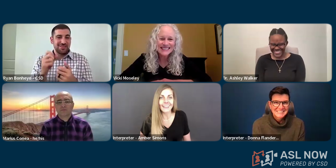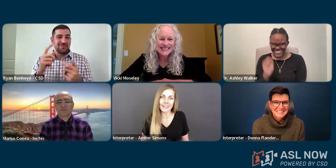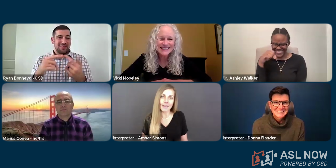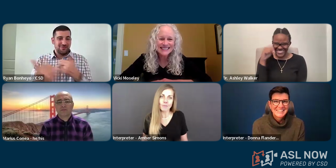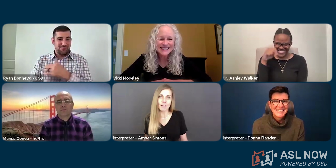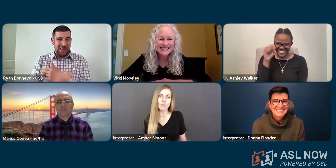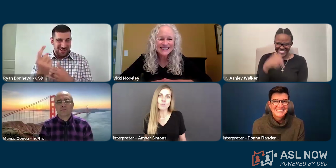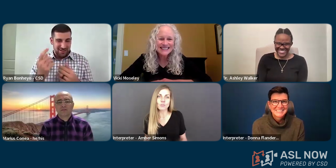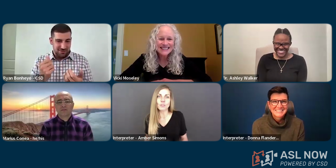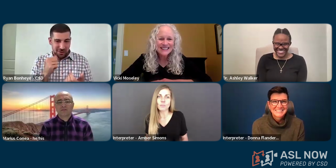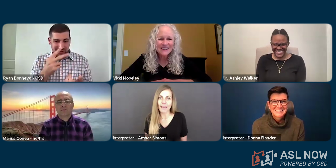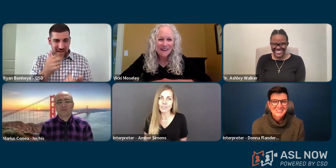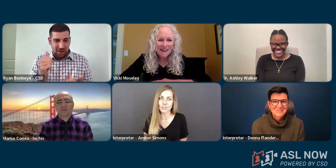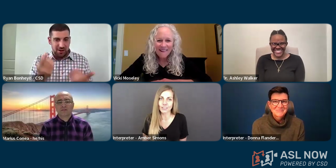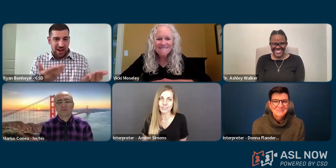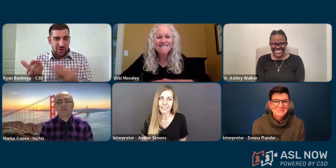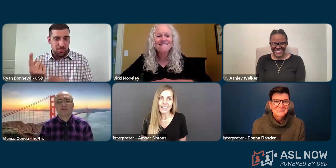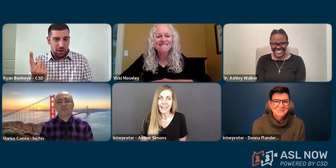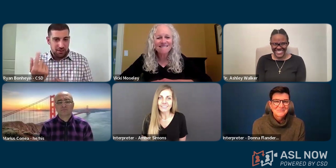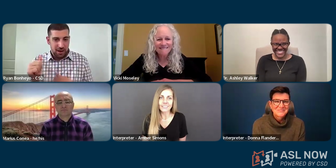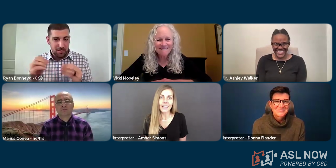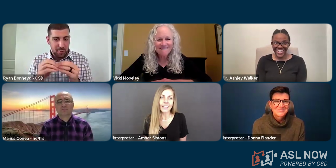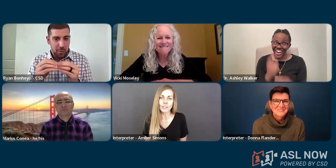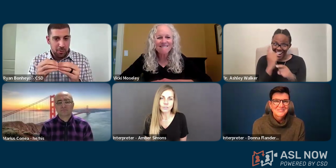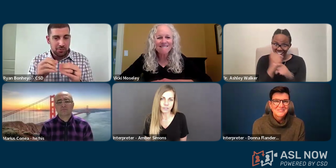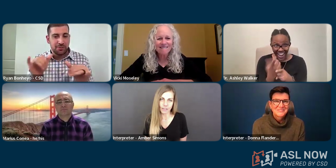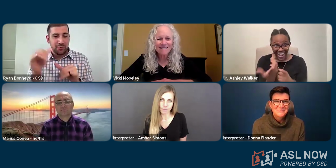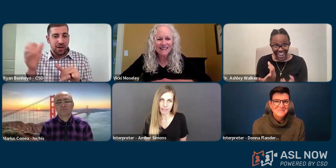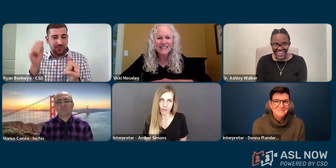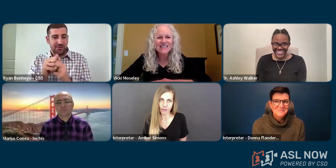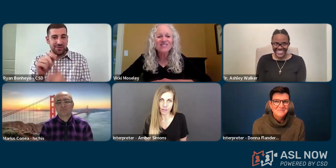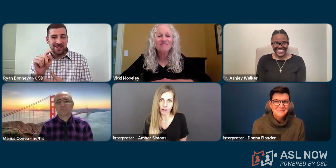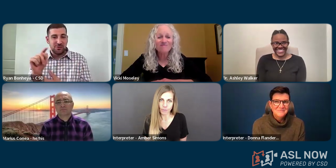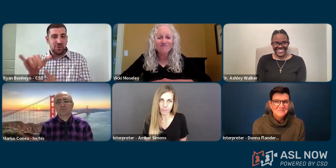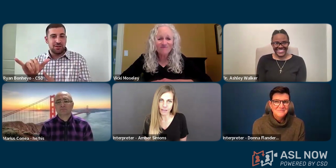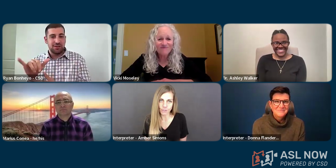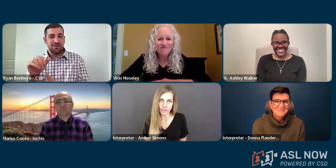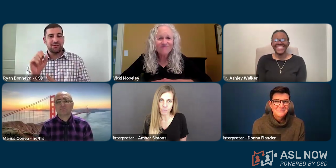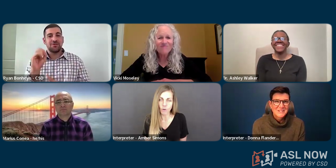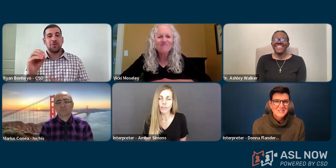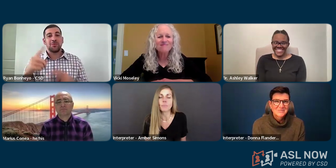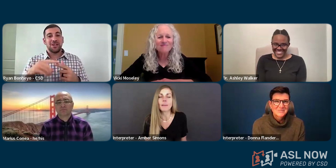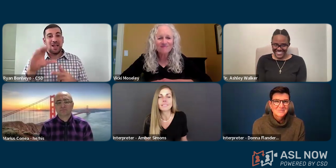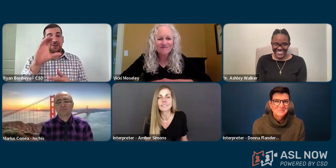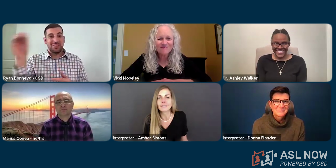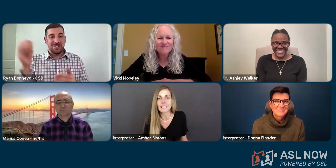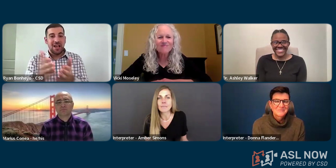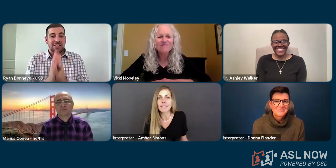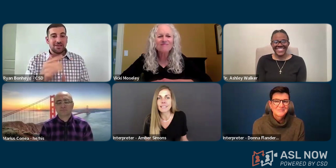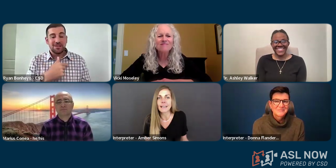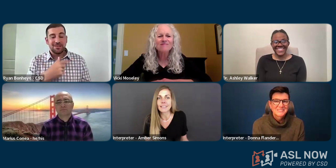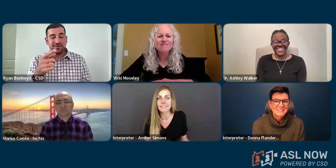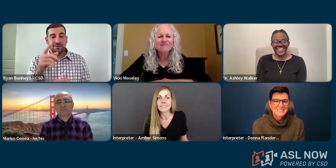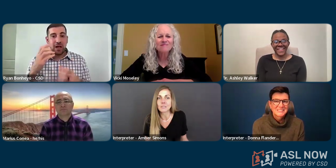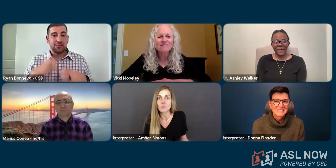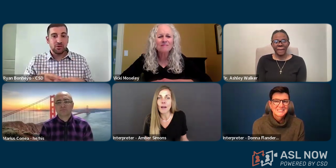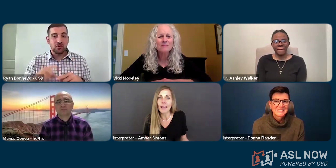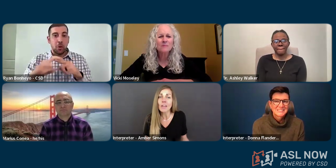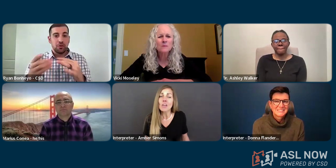And everybody was using pagers and today you don't see anybody carrying around a pager anymore. That's basically the same idea as a TTY.